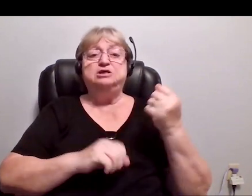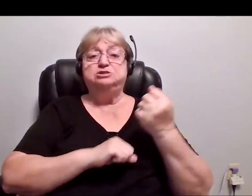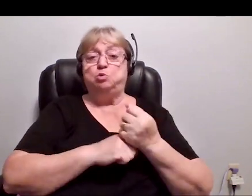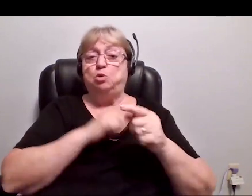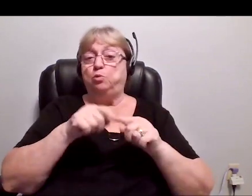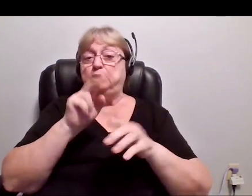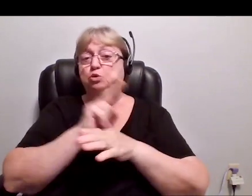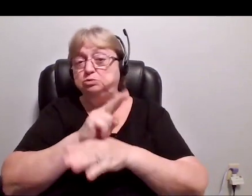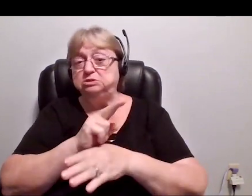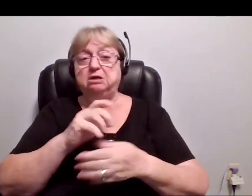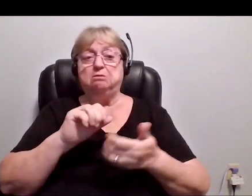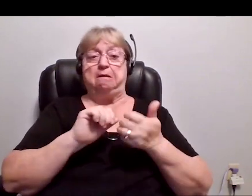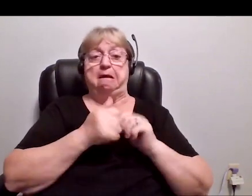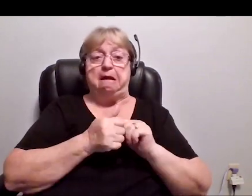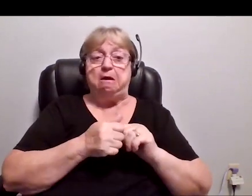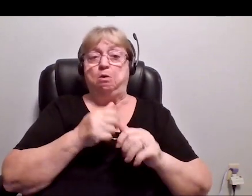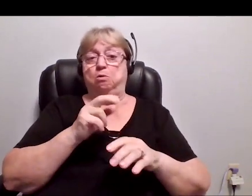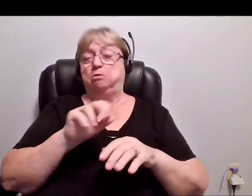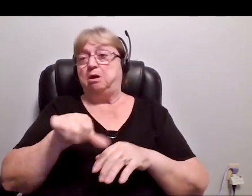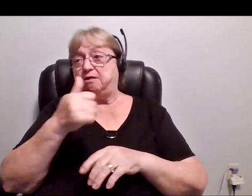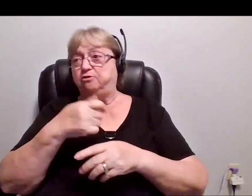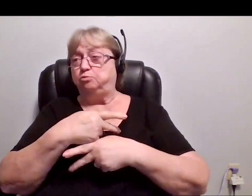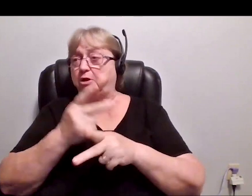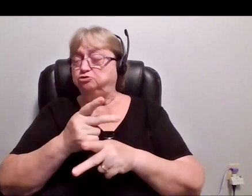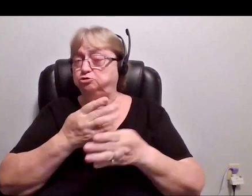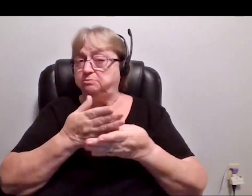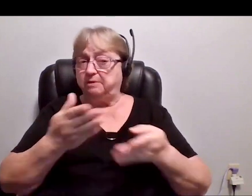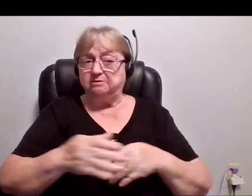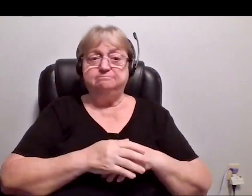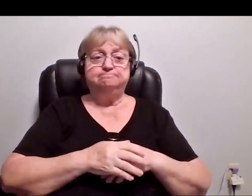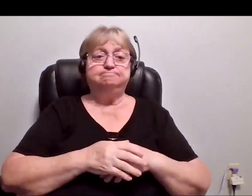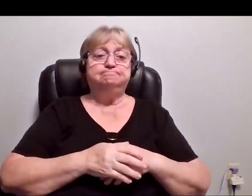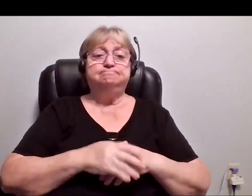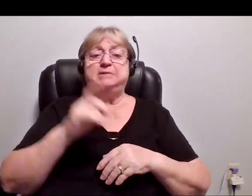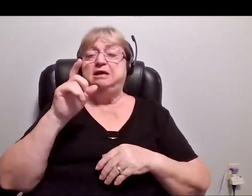the need for students to have assistive technology skills, such as keyboarding, screen readers,